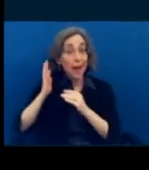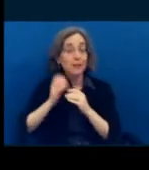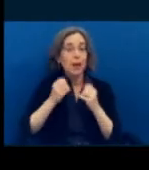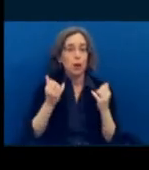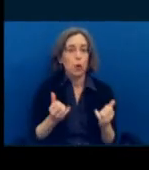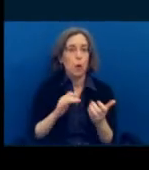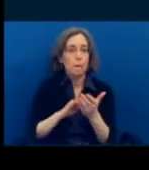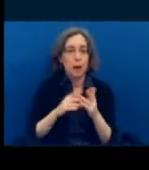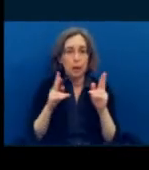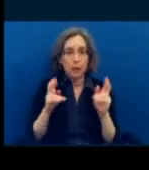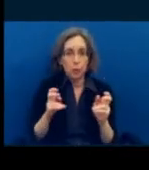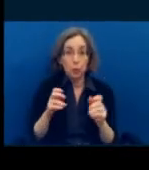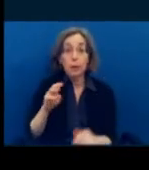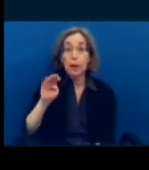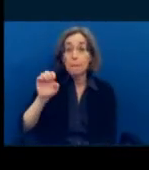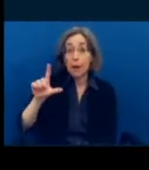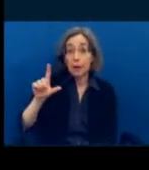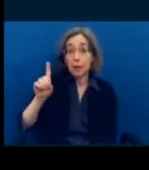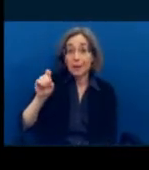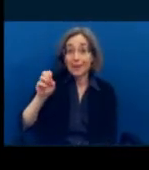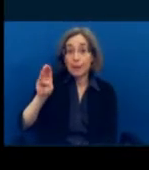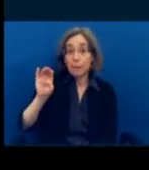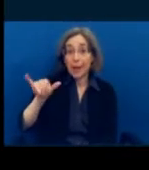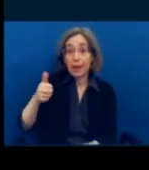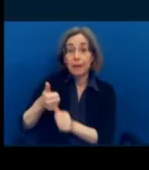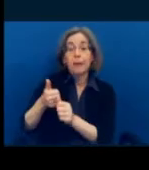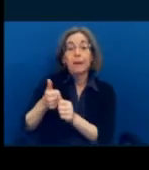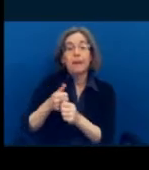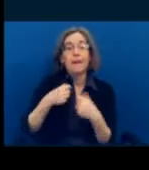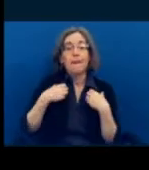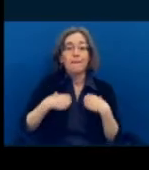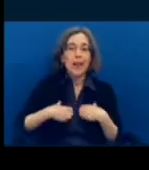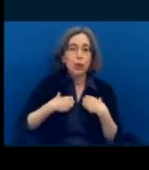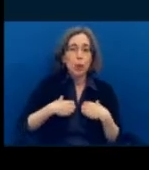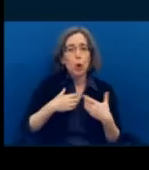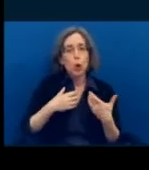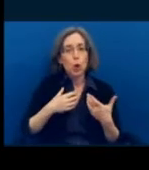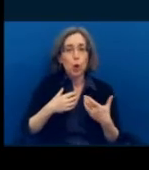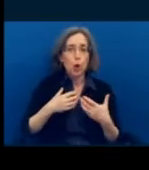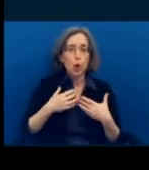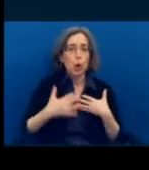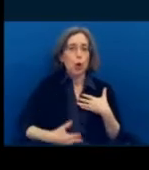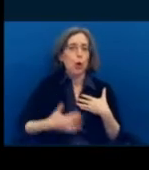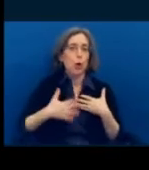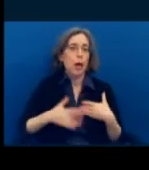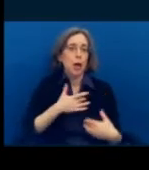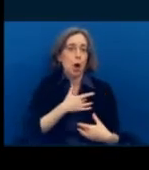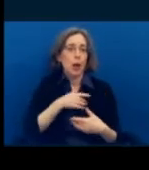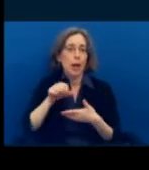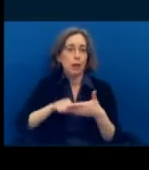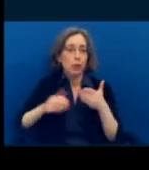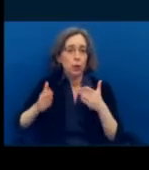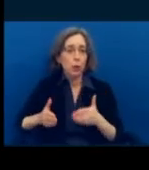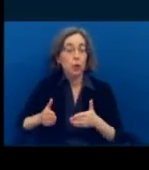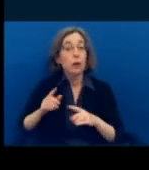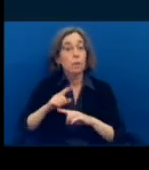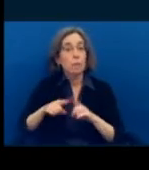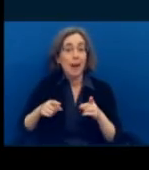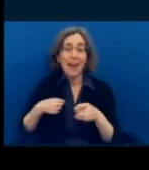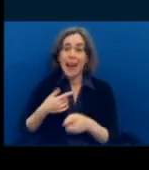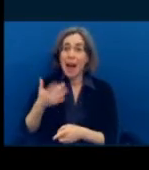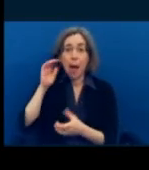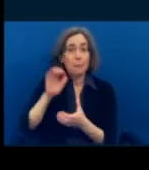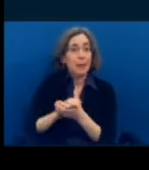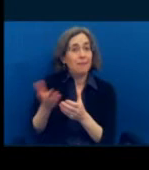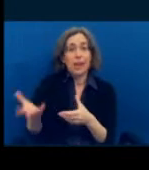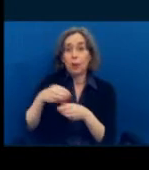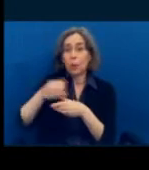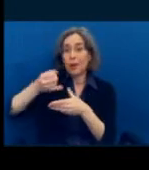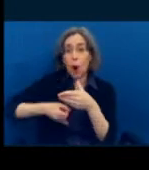PRACTICE, AS A CHILD HE HAD A